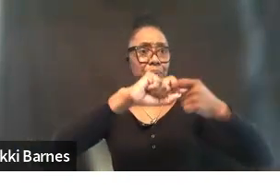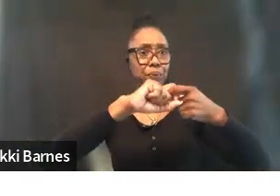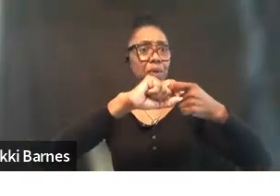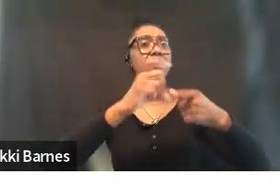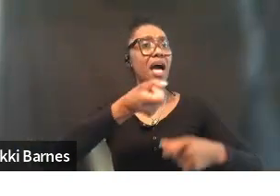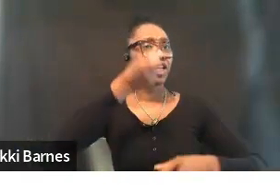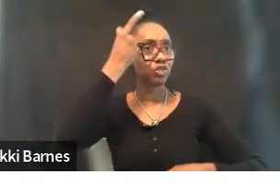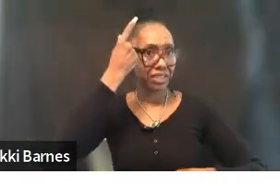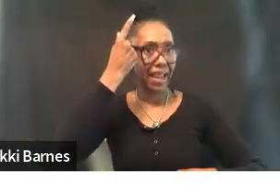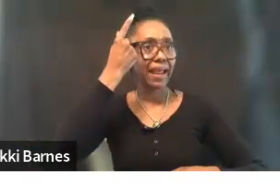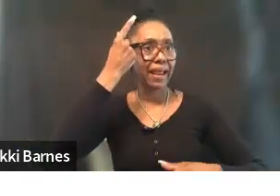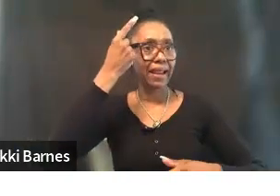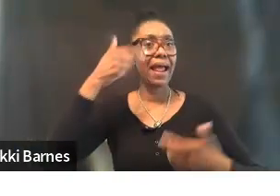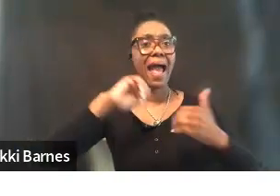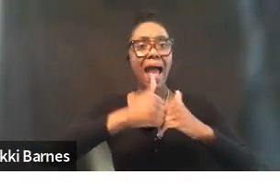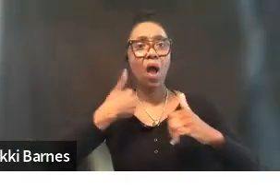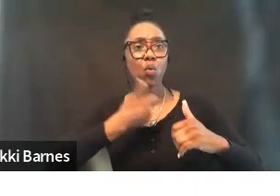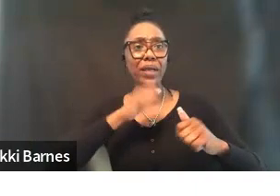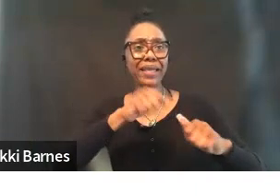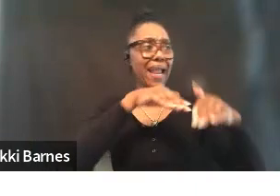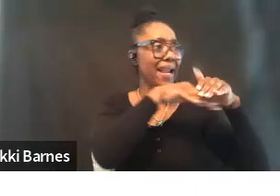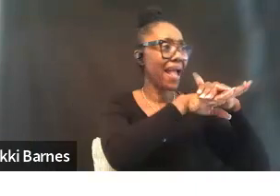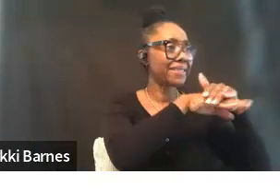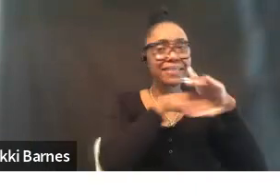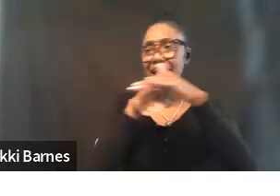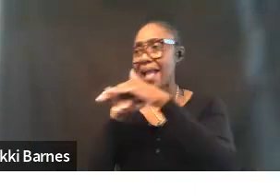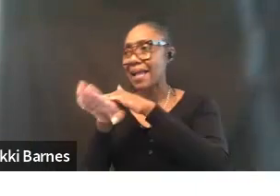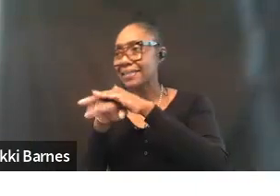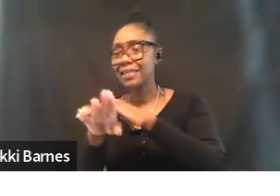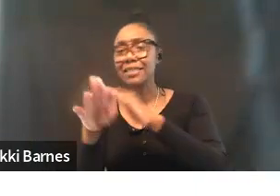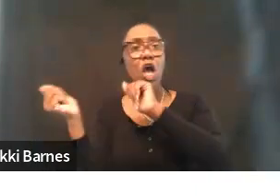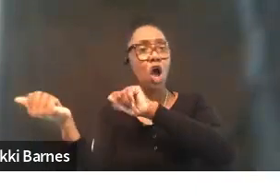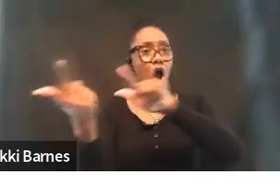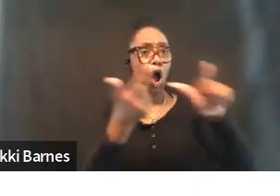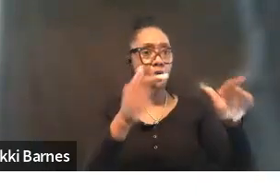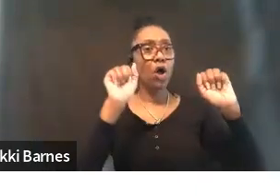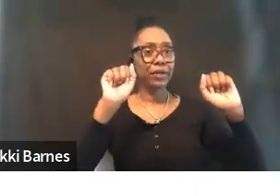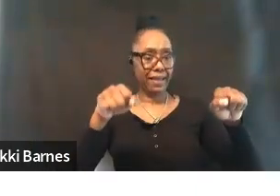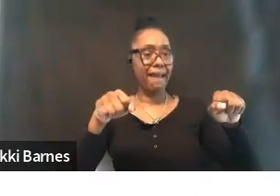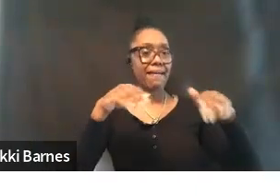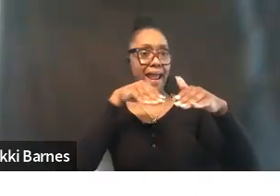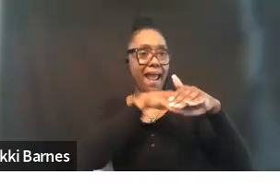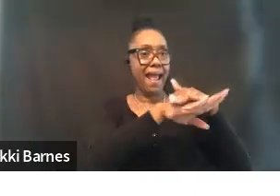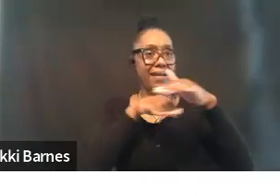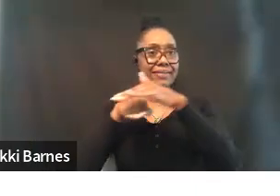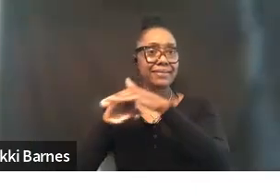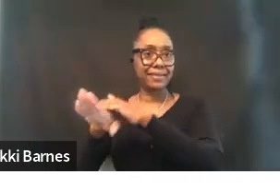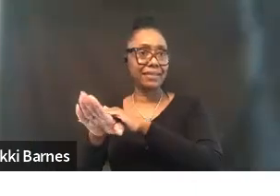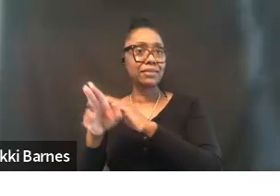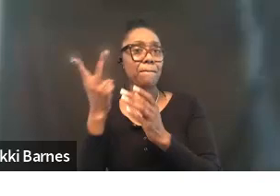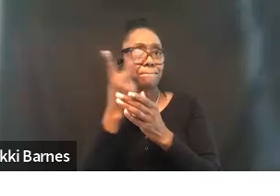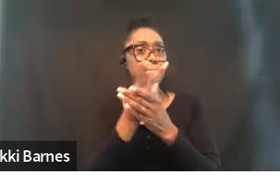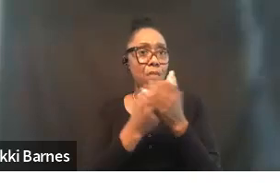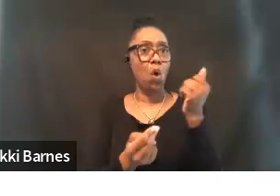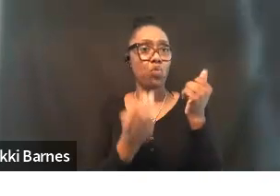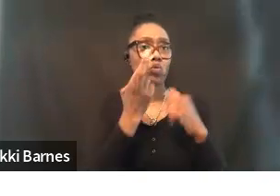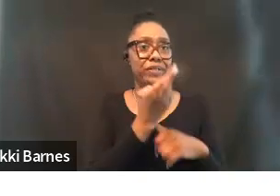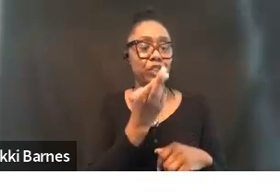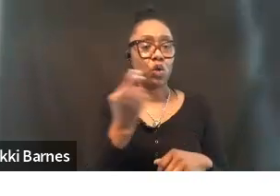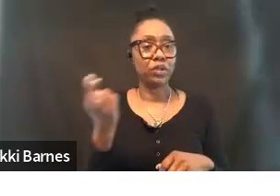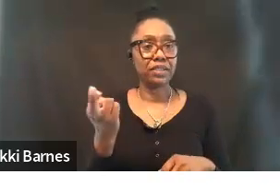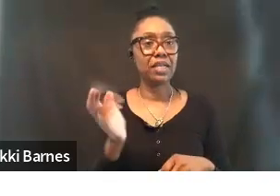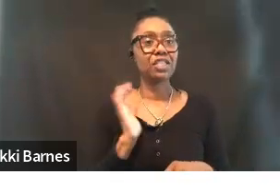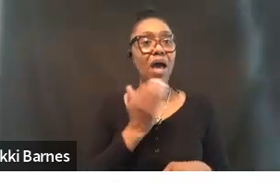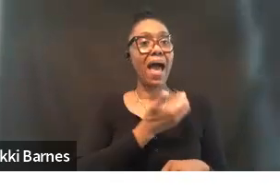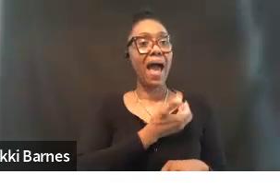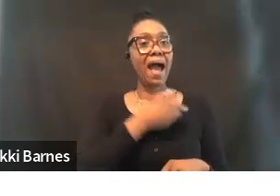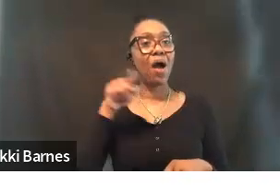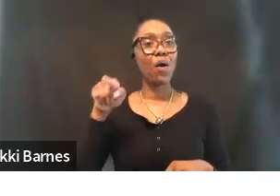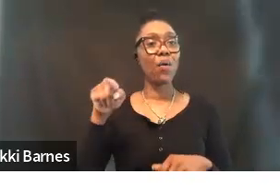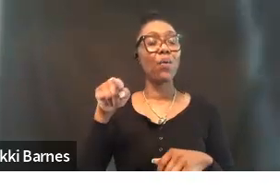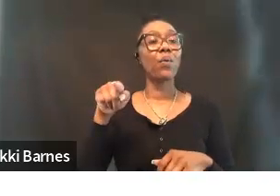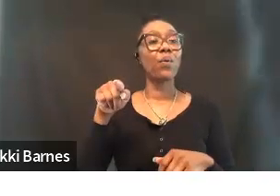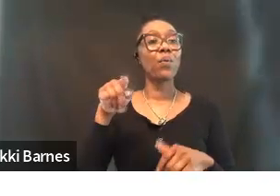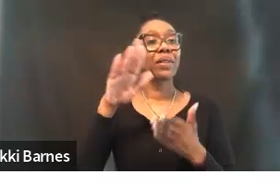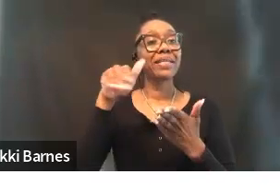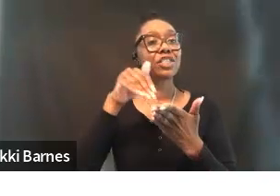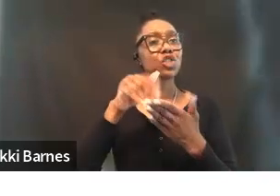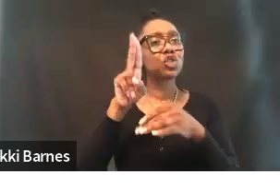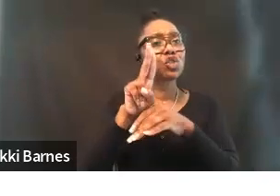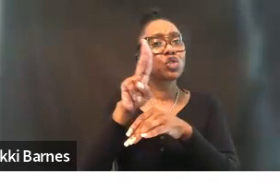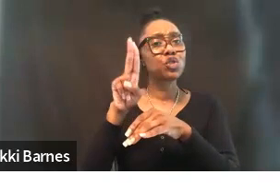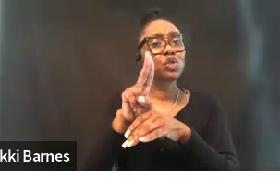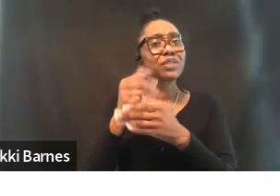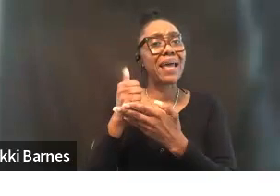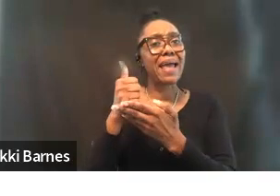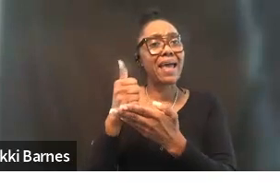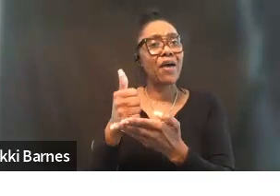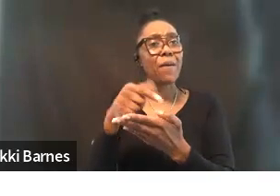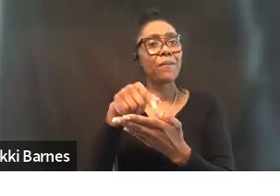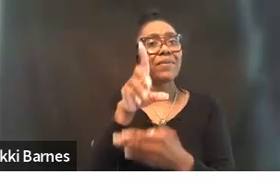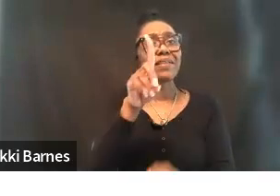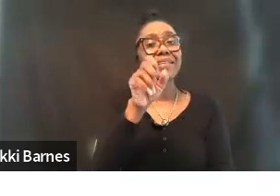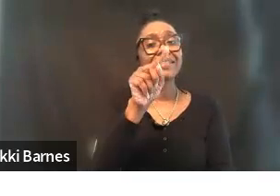How we access and help others access it. There were recommendations about how our districts and authorities. Can be used to help in this effort because the districts and authorities have.